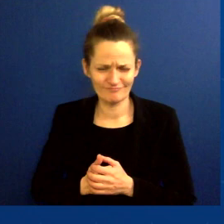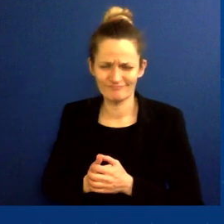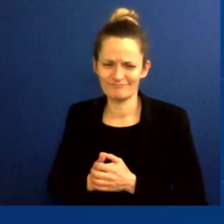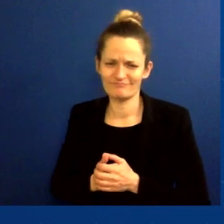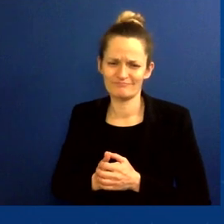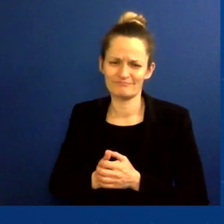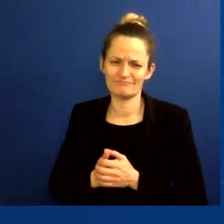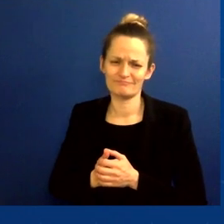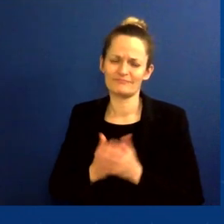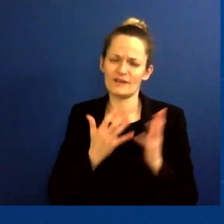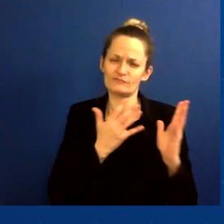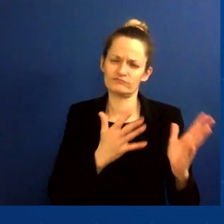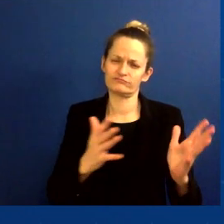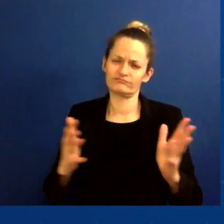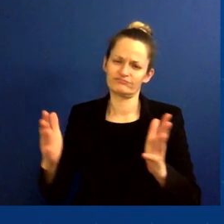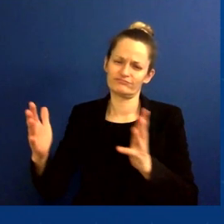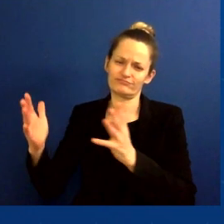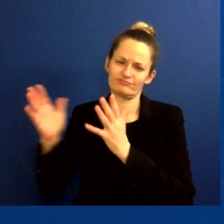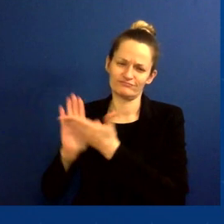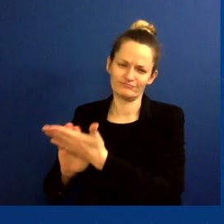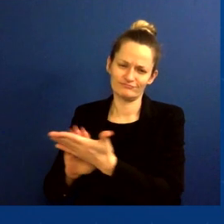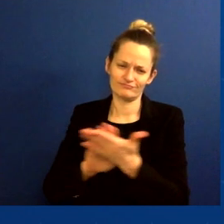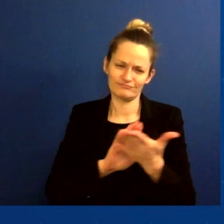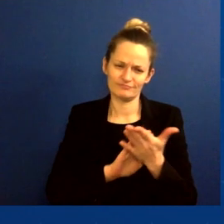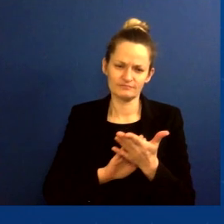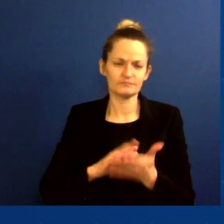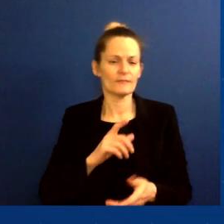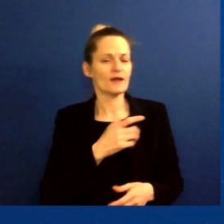Deputy Defense Secretary Kathleen Hicks, thank you for being with us today.